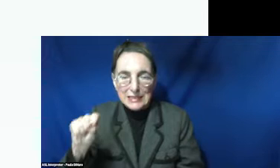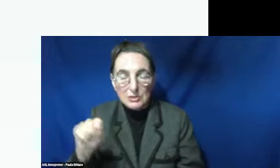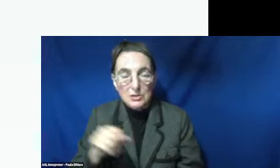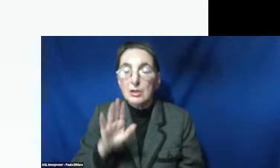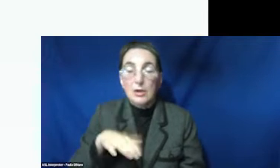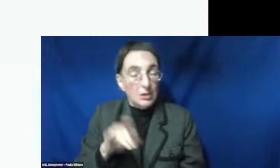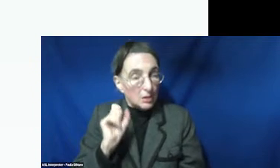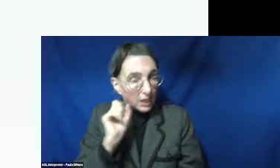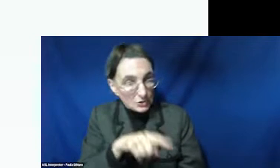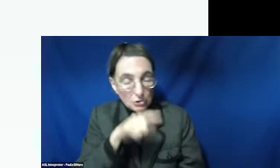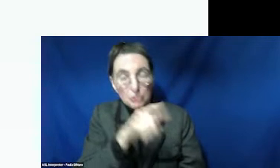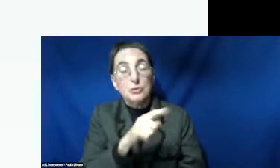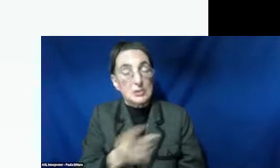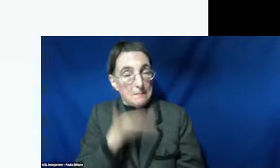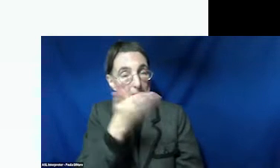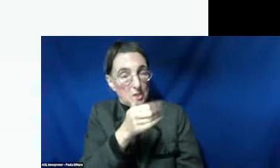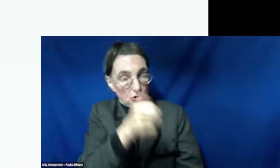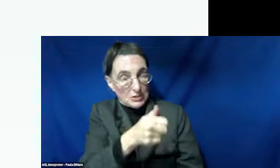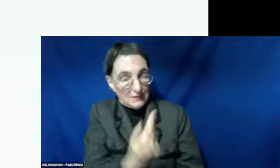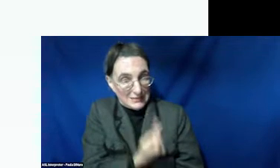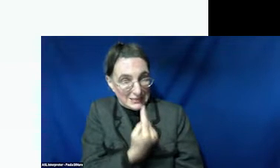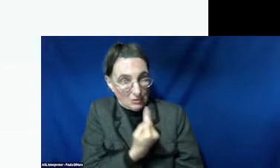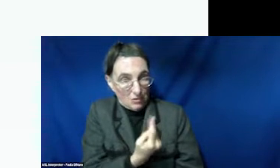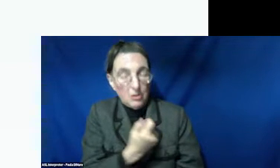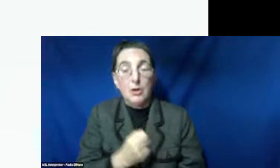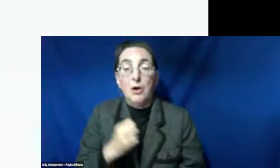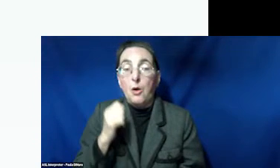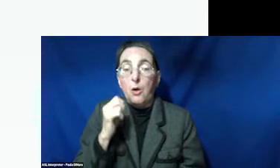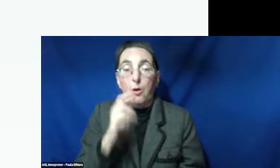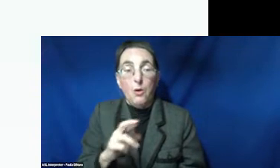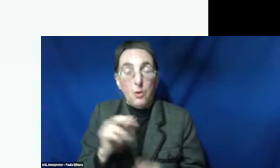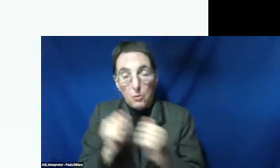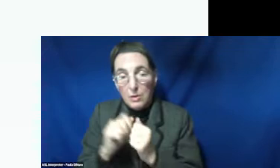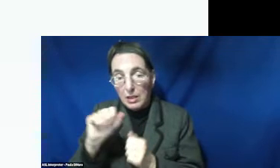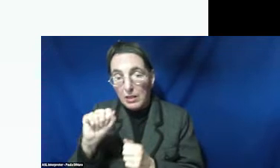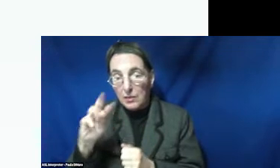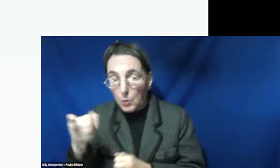as a single proposal, with or without sub-awards? So that means only one proposal ID is generated.